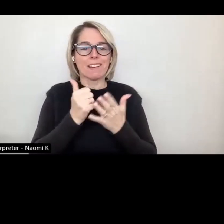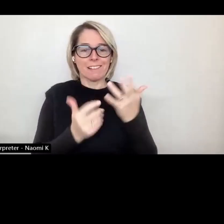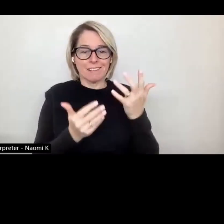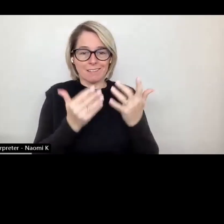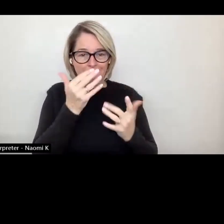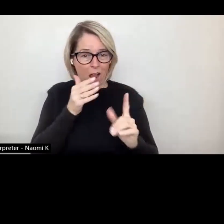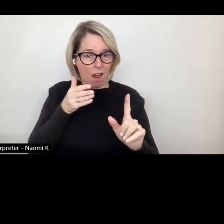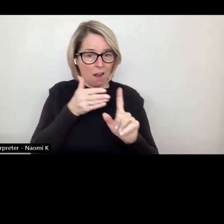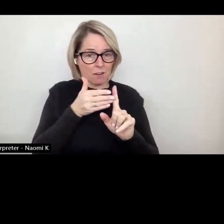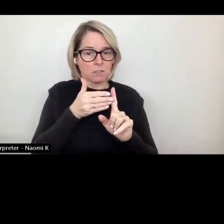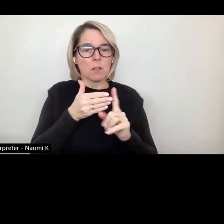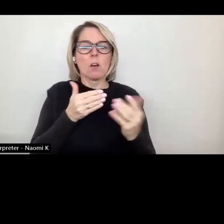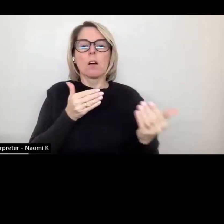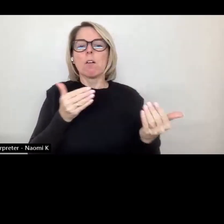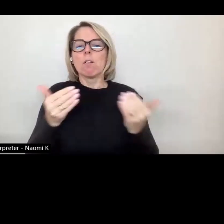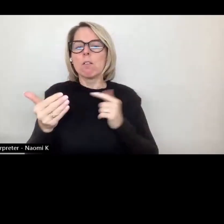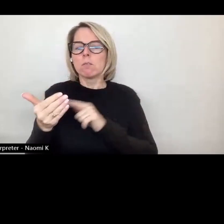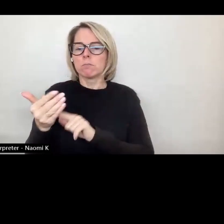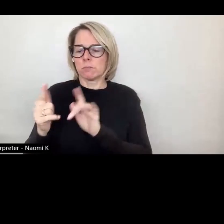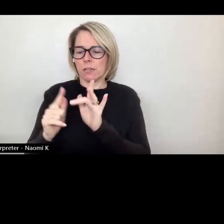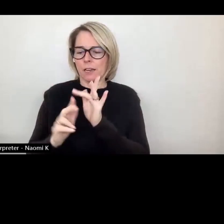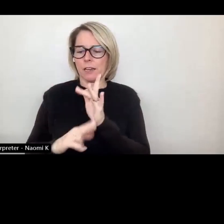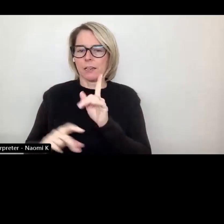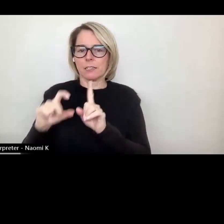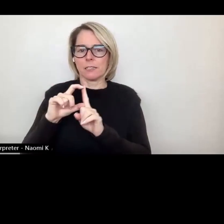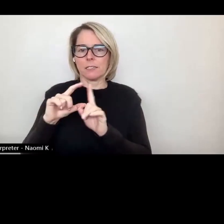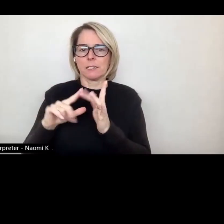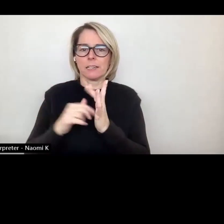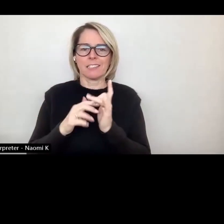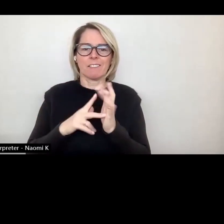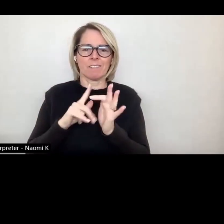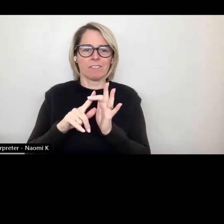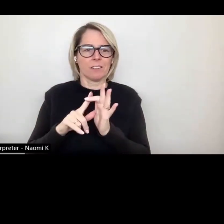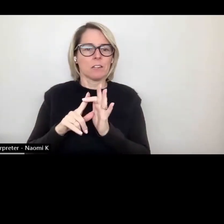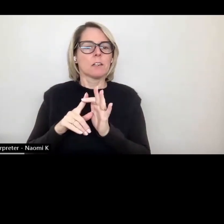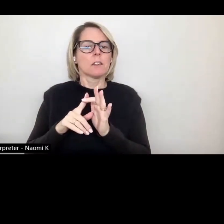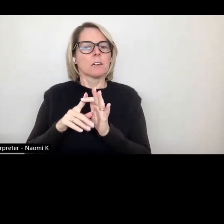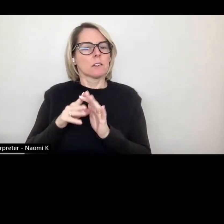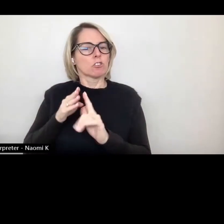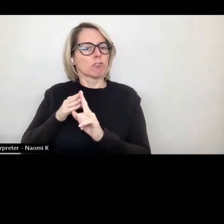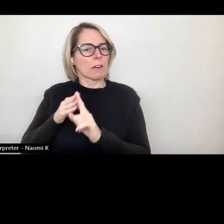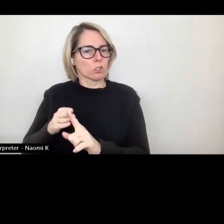So at the application stage, we are looking to get a sense